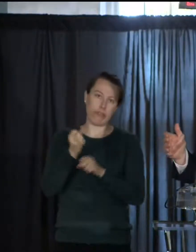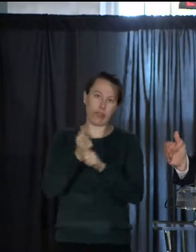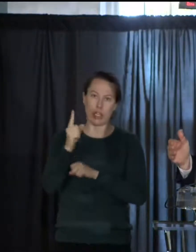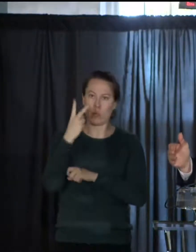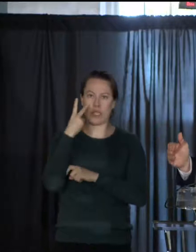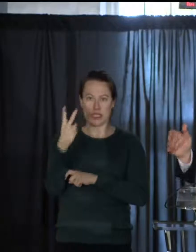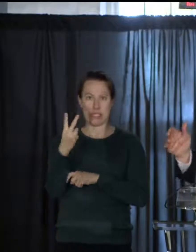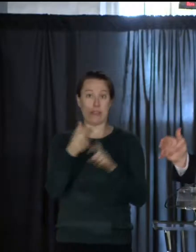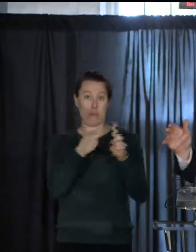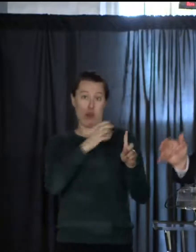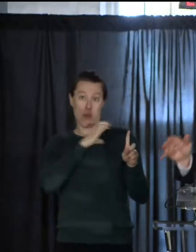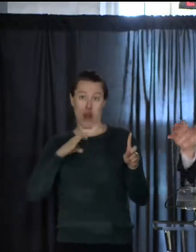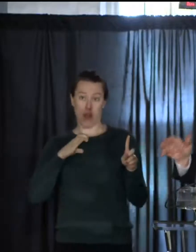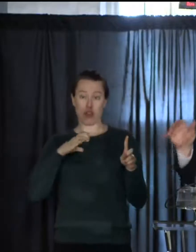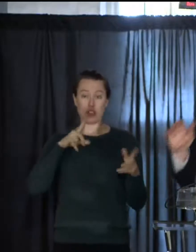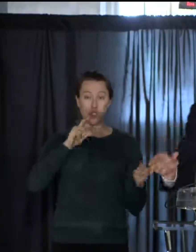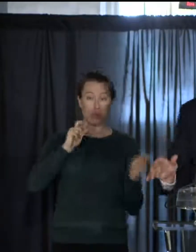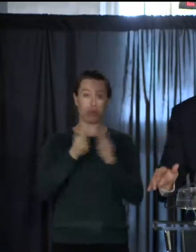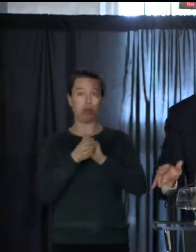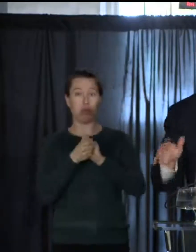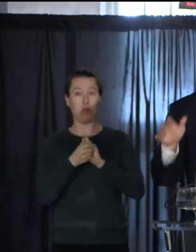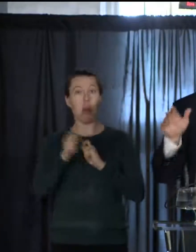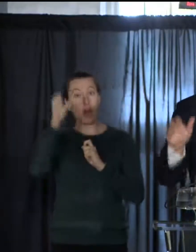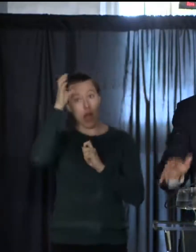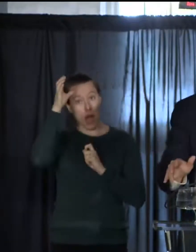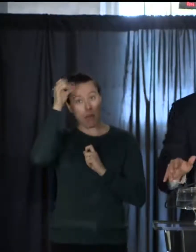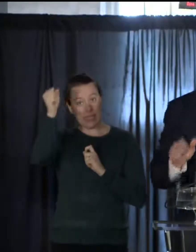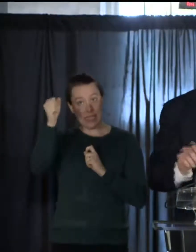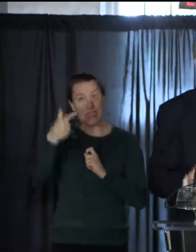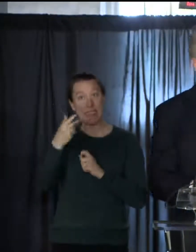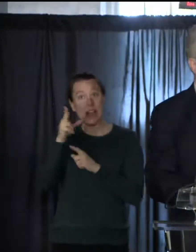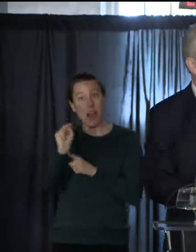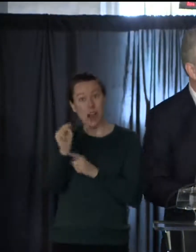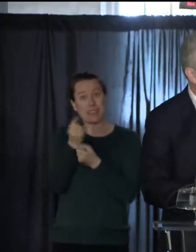OVERTURN THE COMMON SENSE GUN SAFETY RULES IN THE DISTRICT OF